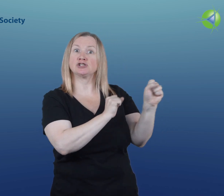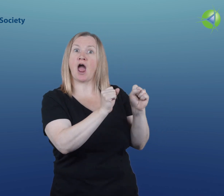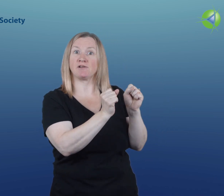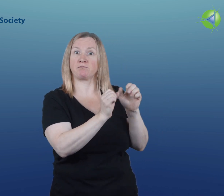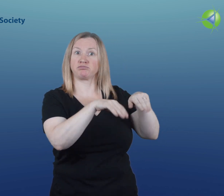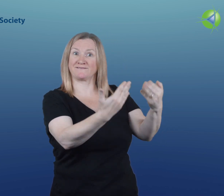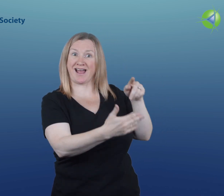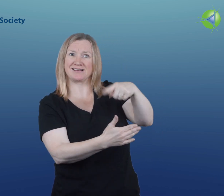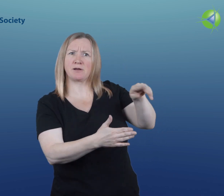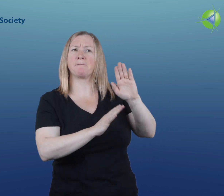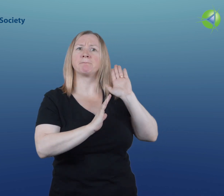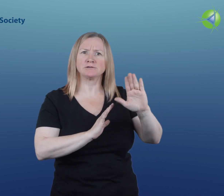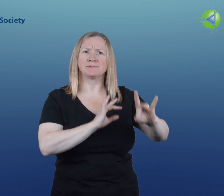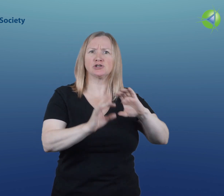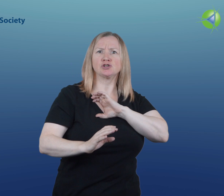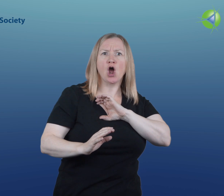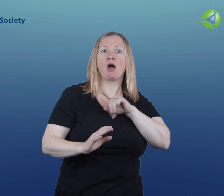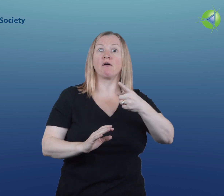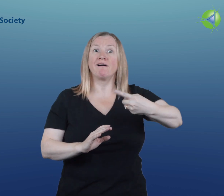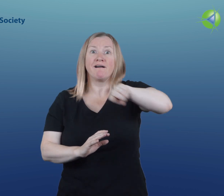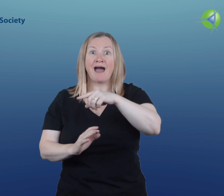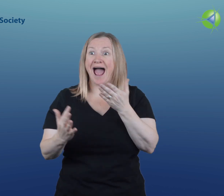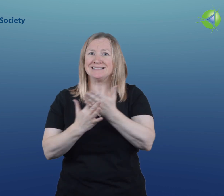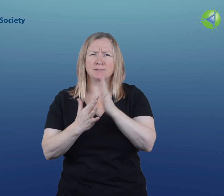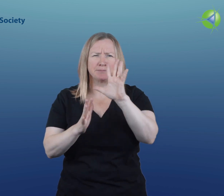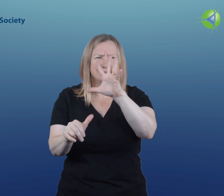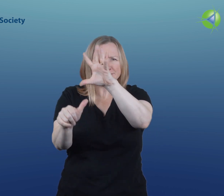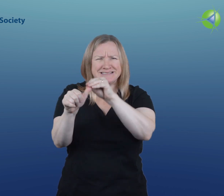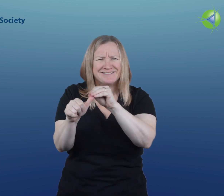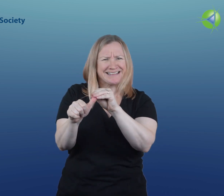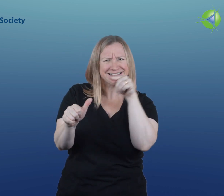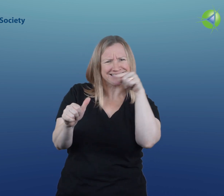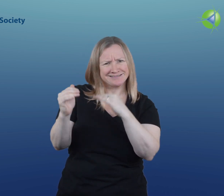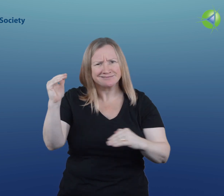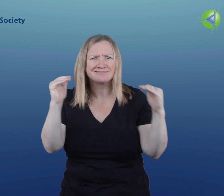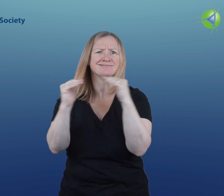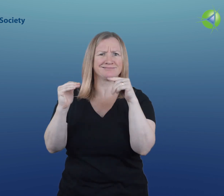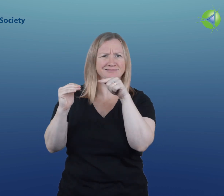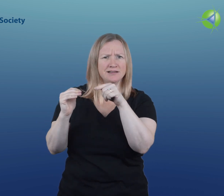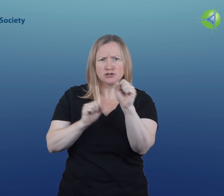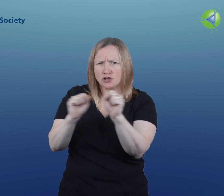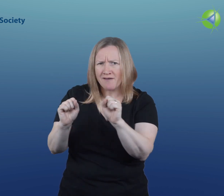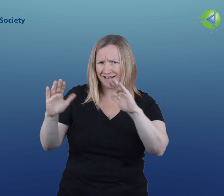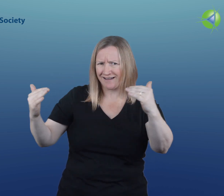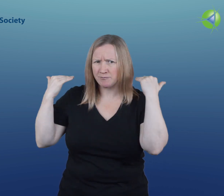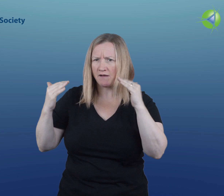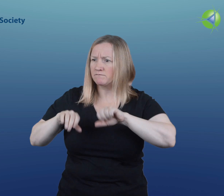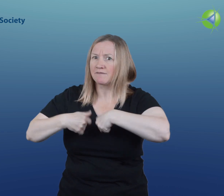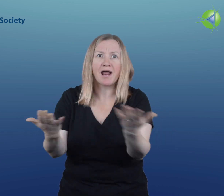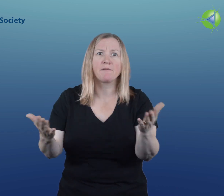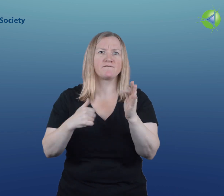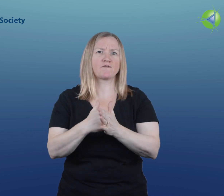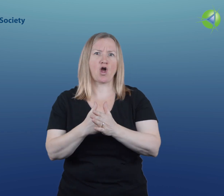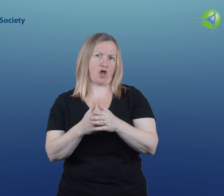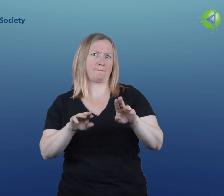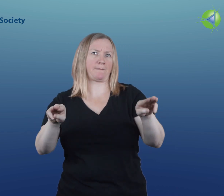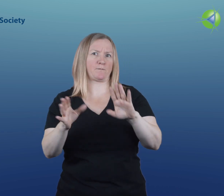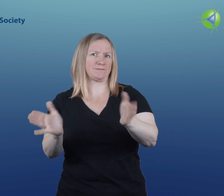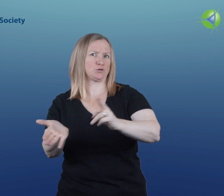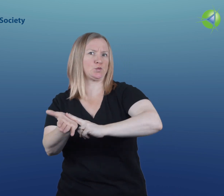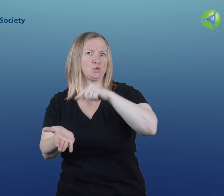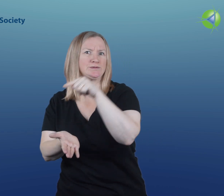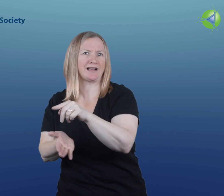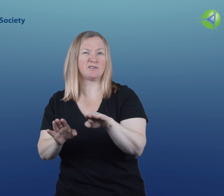Service Providers must ensure that the specific accessible services and information are available to end-users with